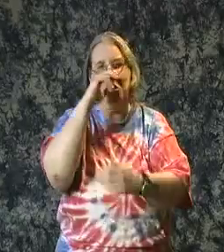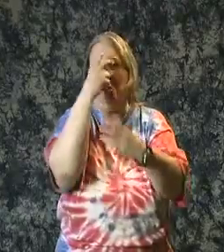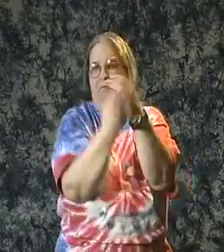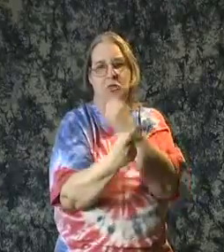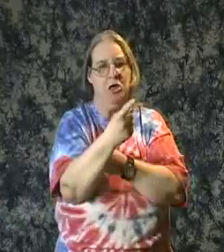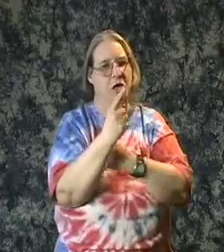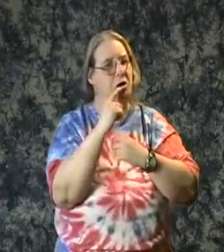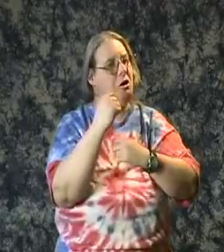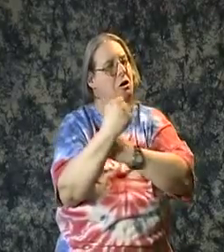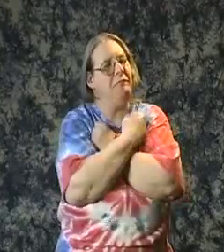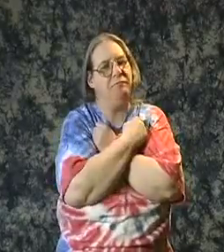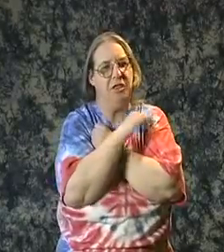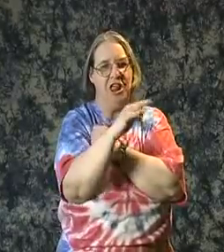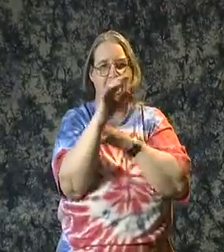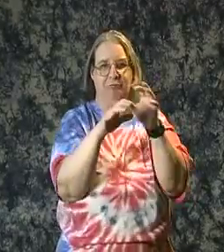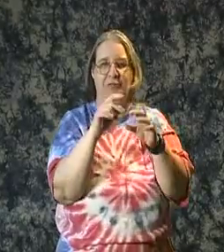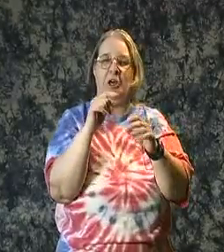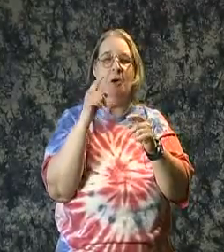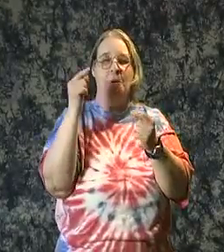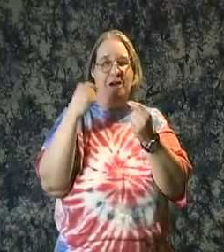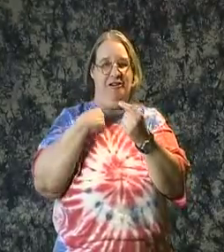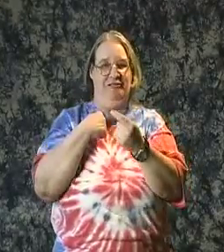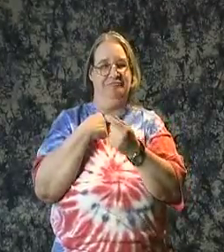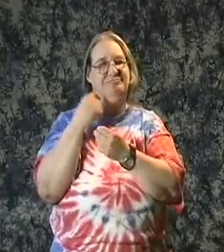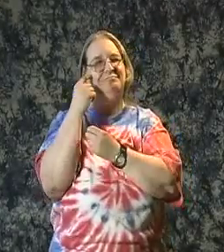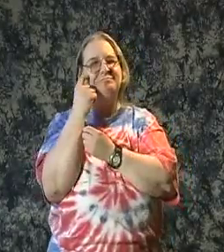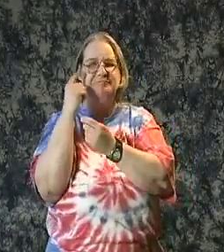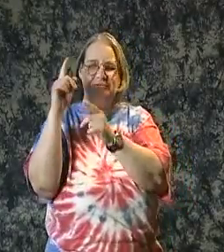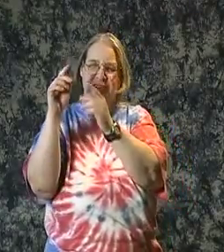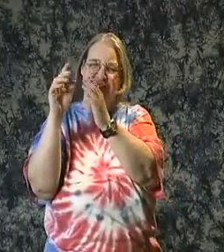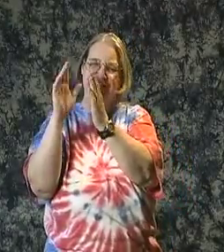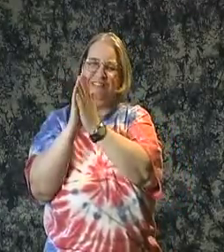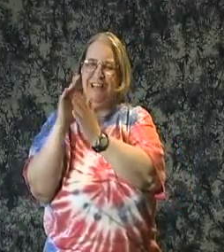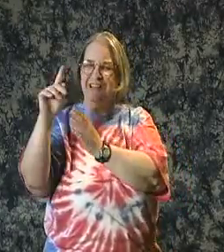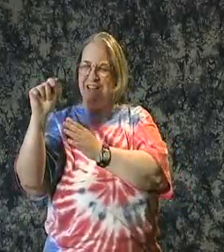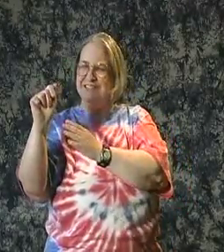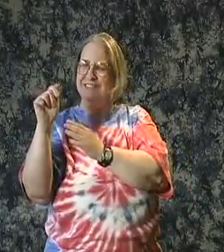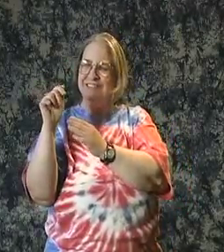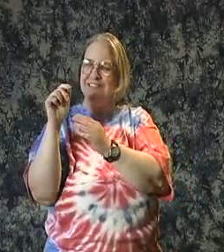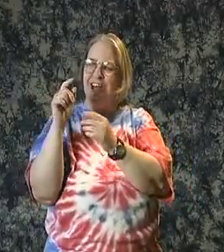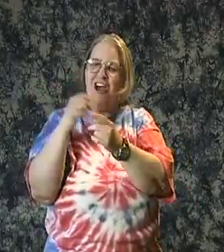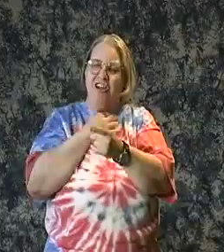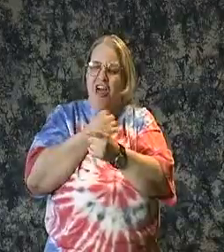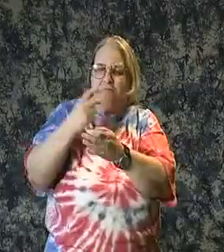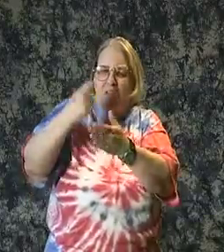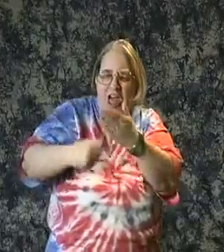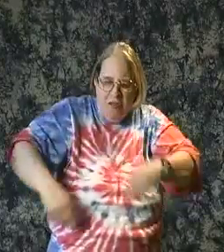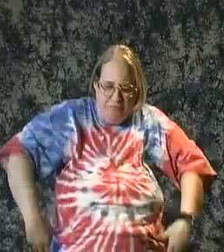Completely fallen in love with it. I became so interested I asked the TA for more information